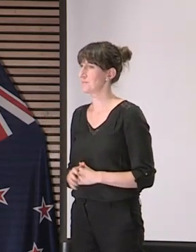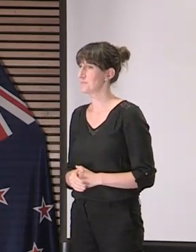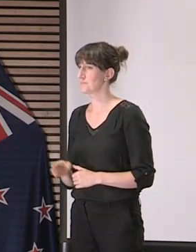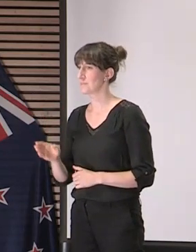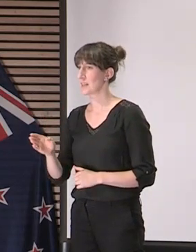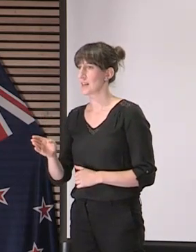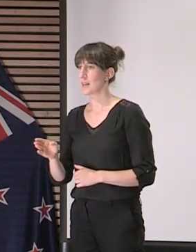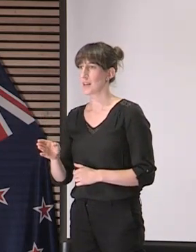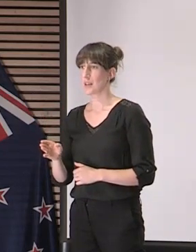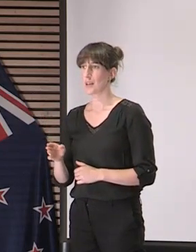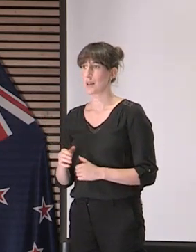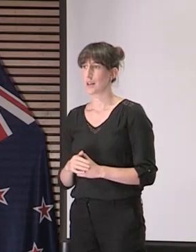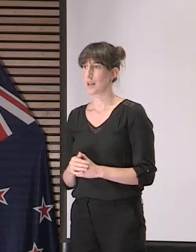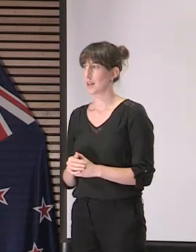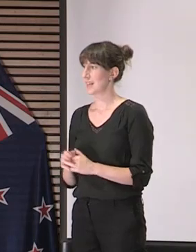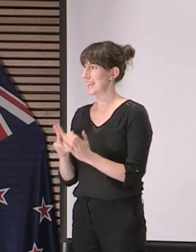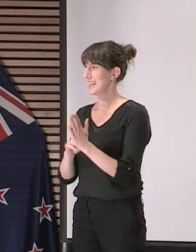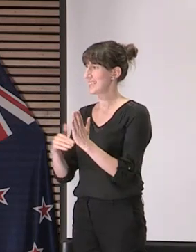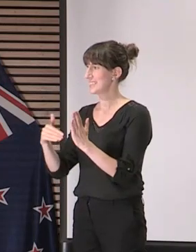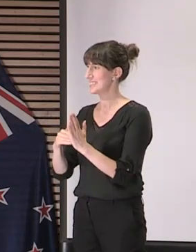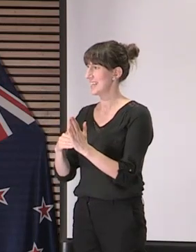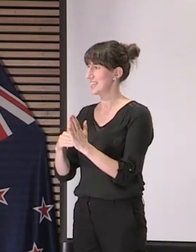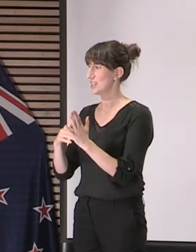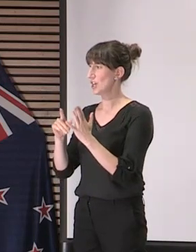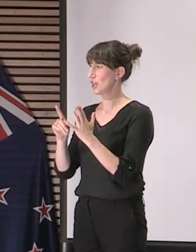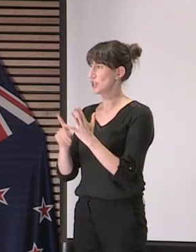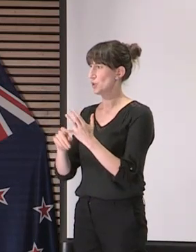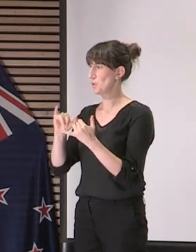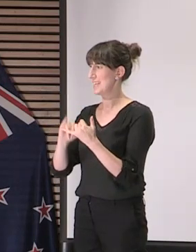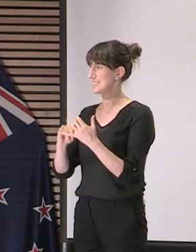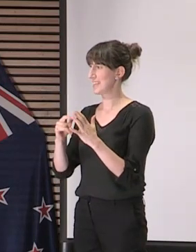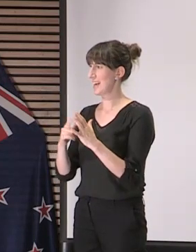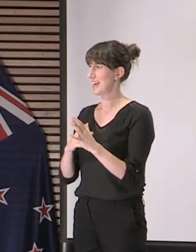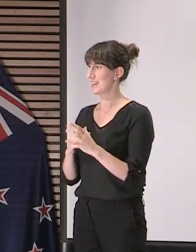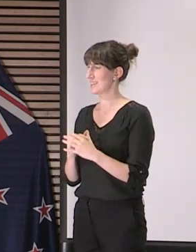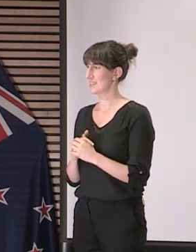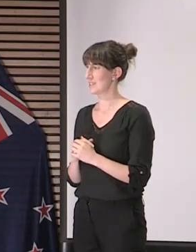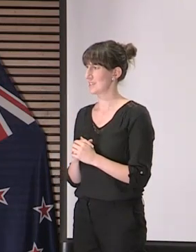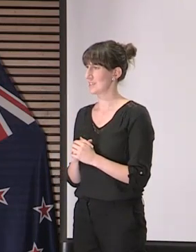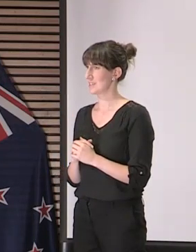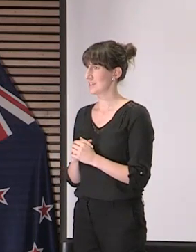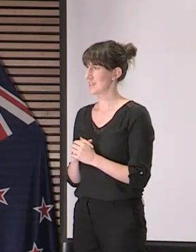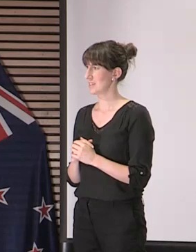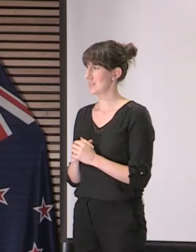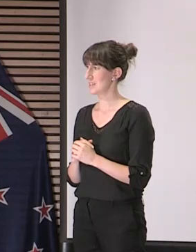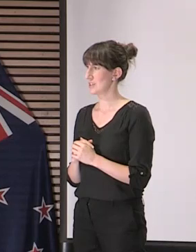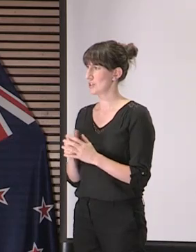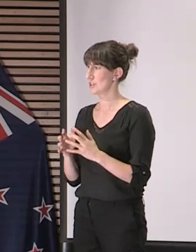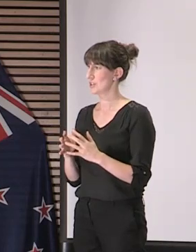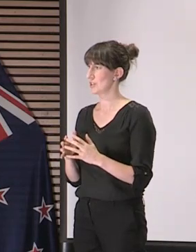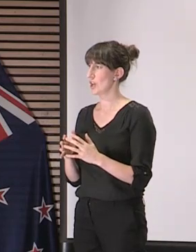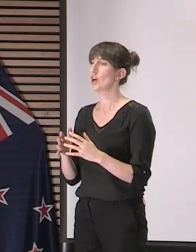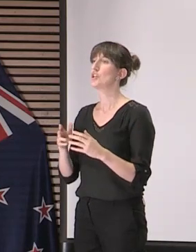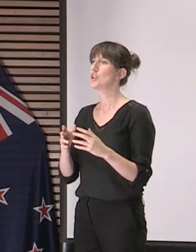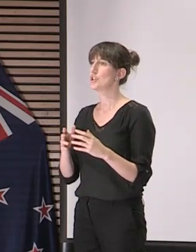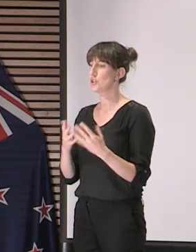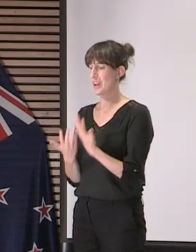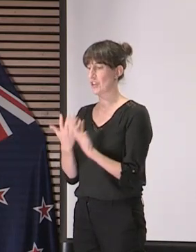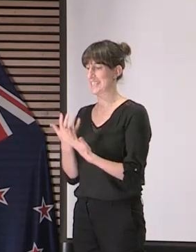advertisements on them.